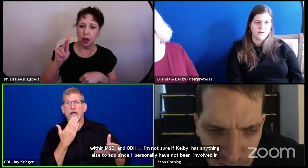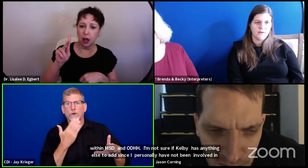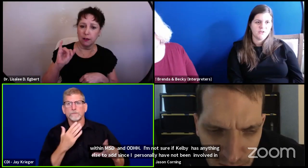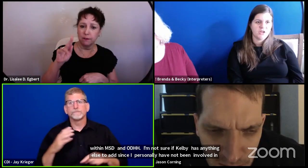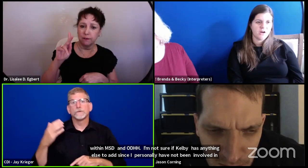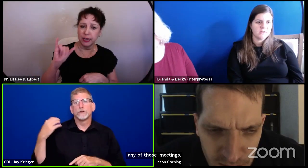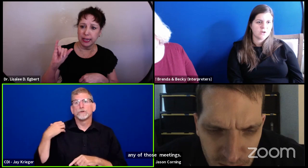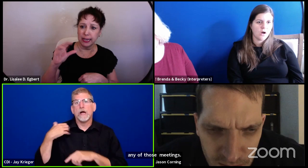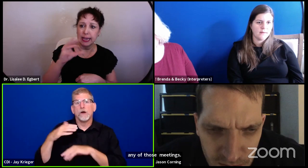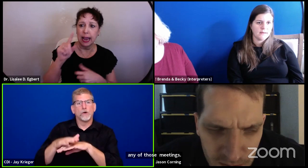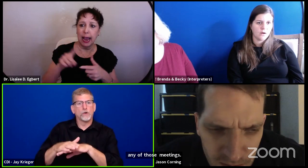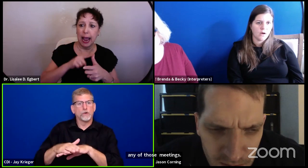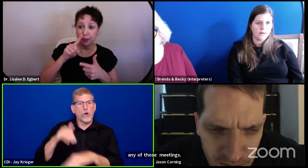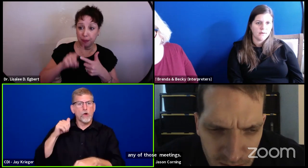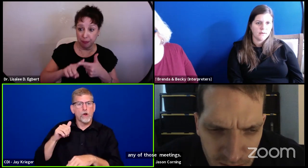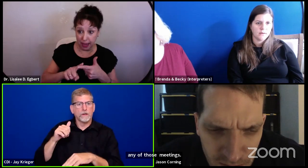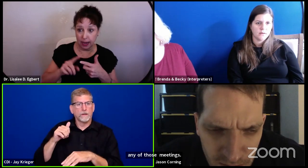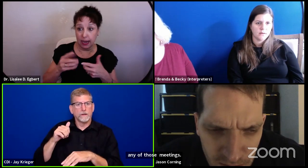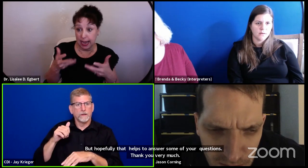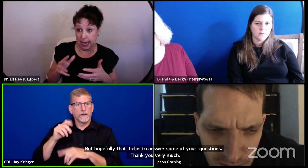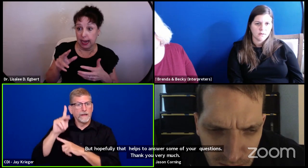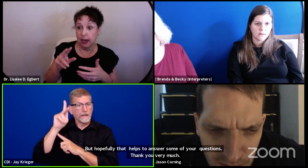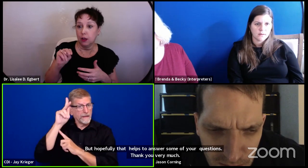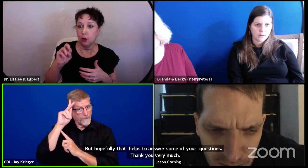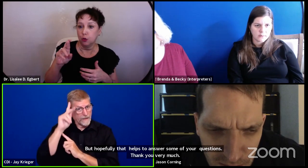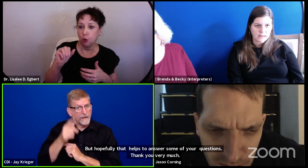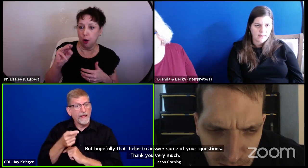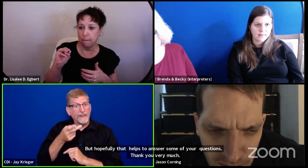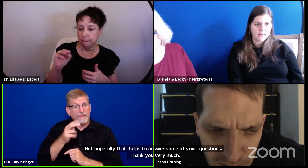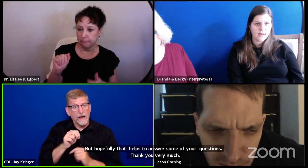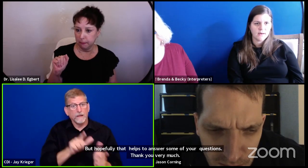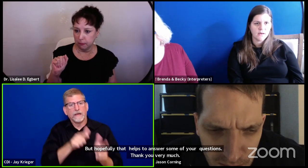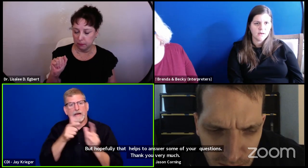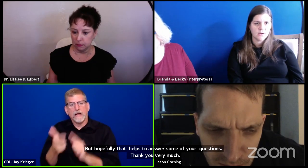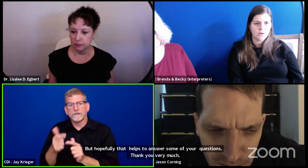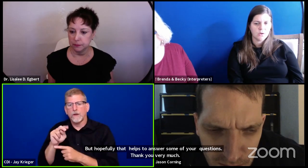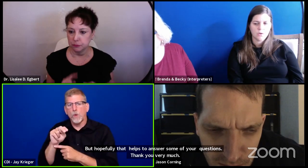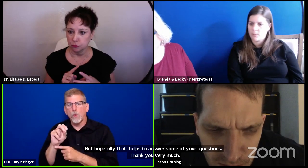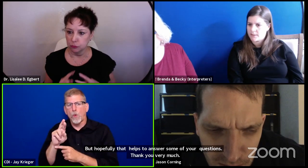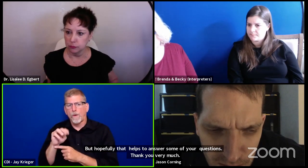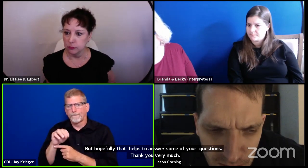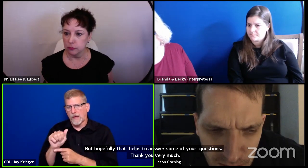The Chair is calling on Kelby and then Norma.